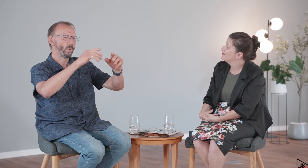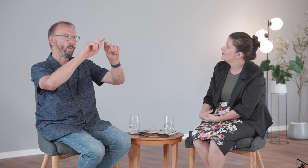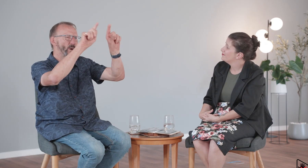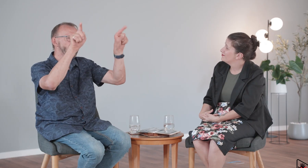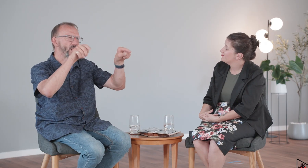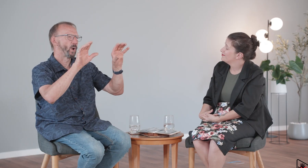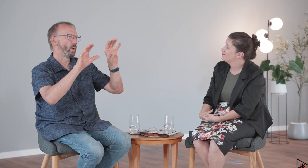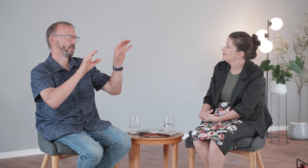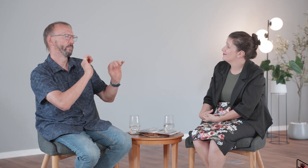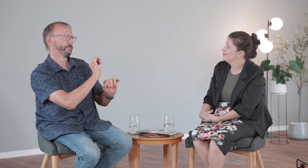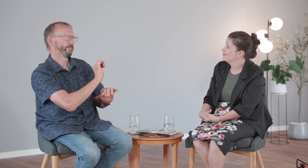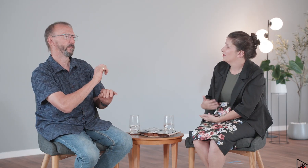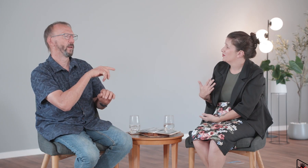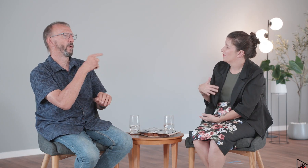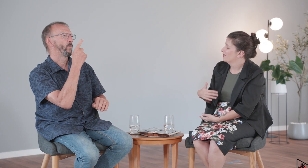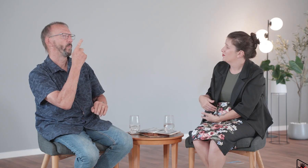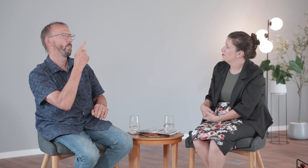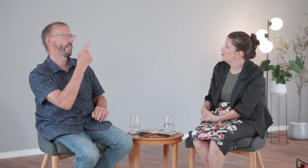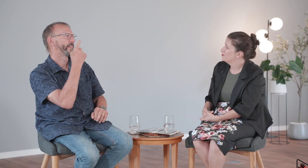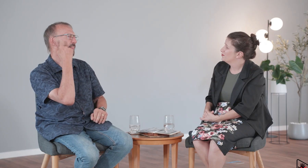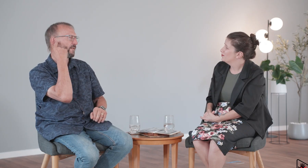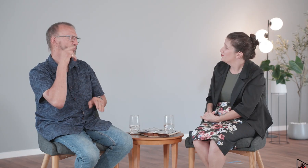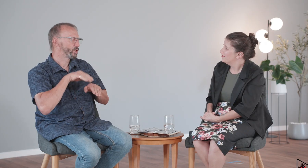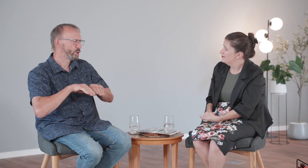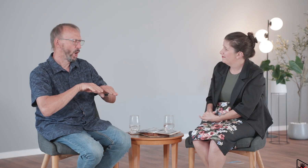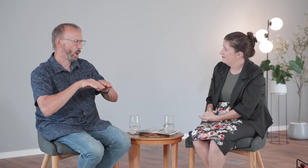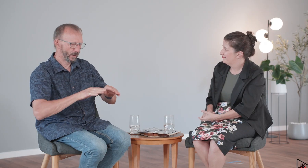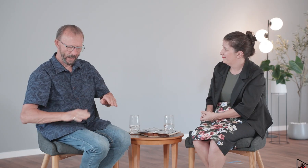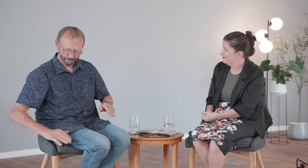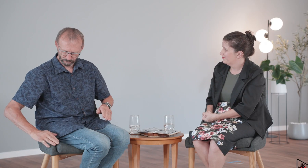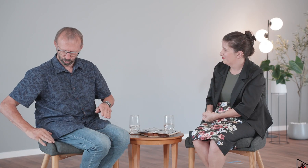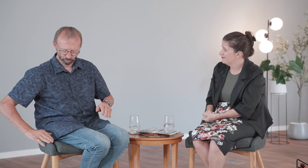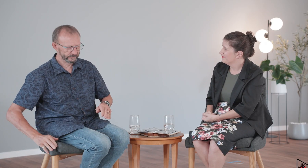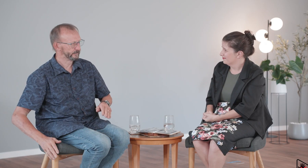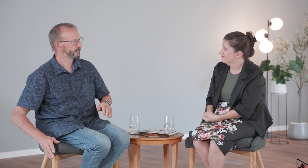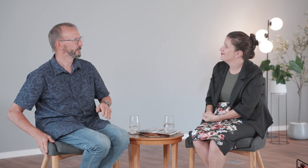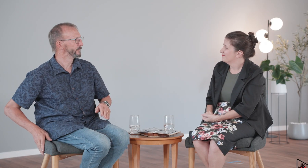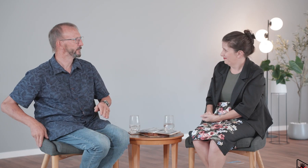the throttle, the window, the window wipers, and one Deaf person who was working in the upholstery